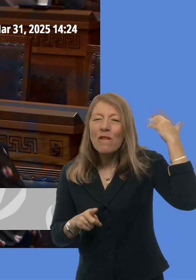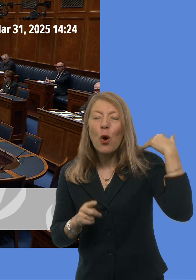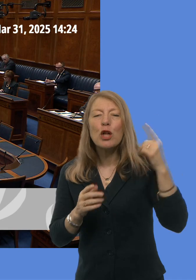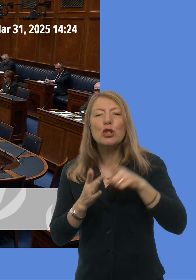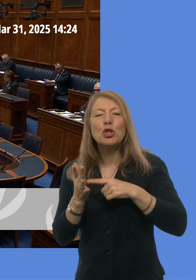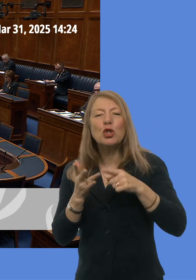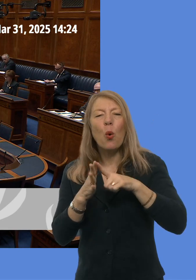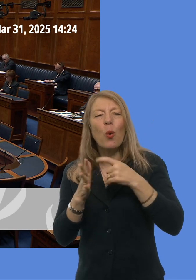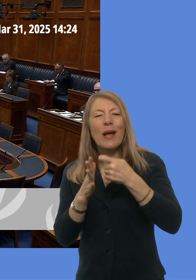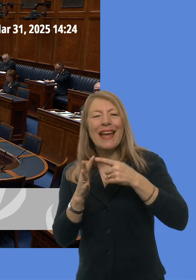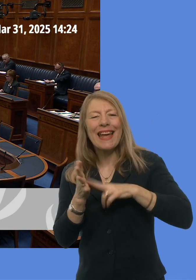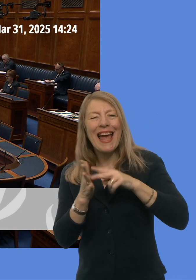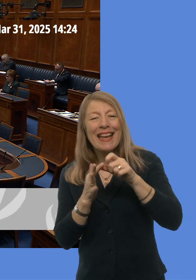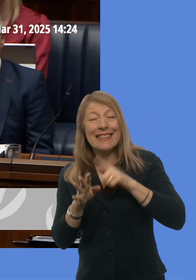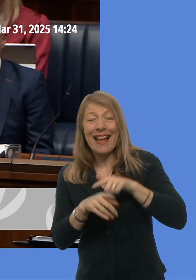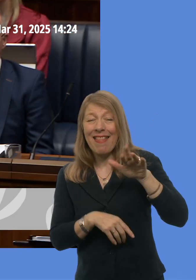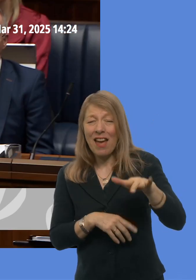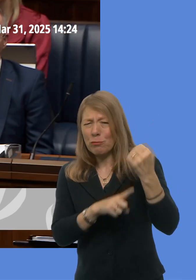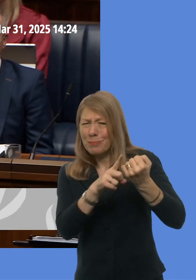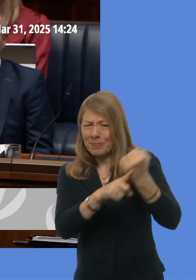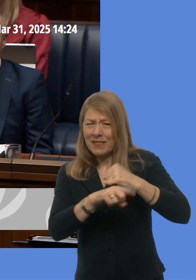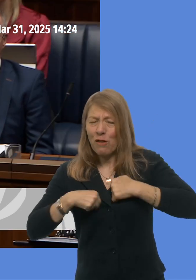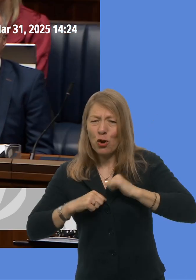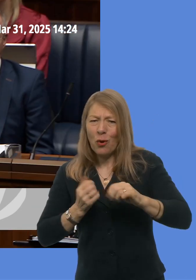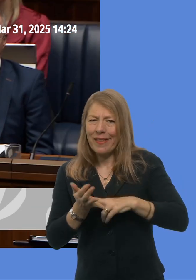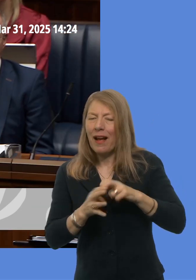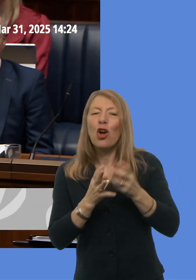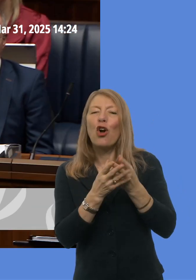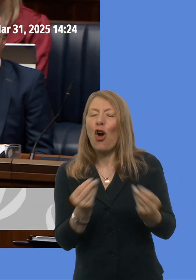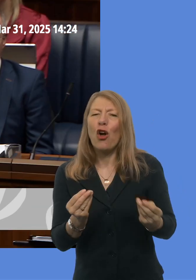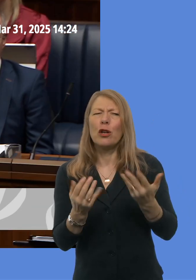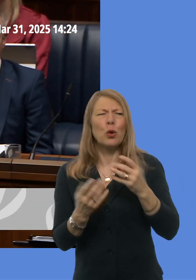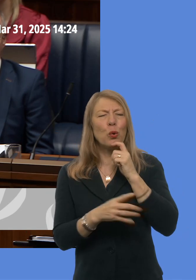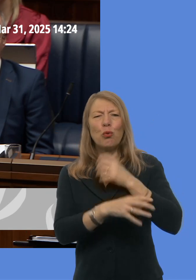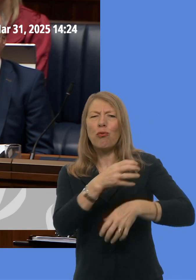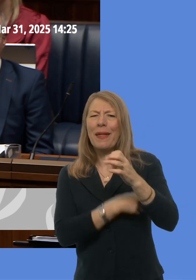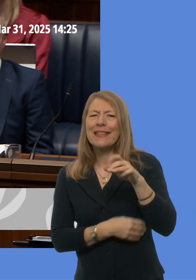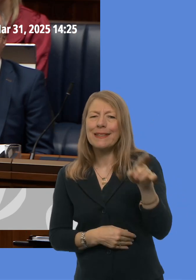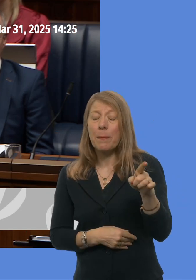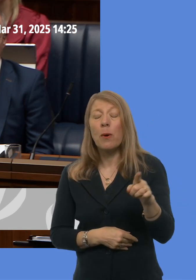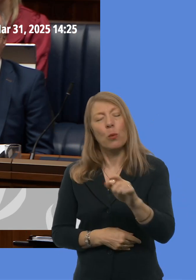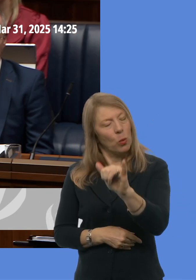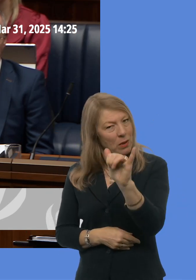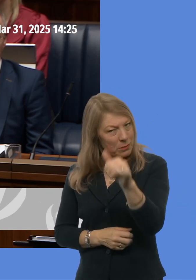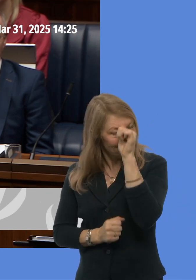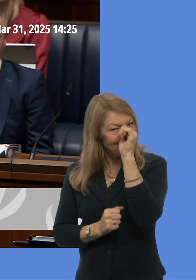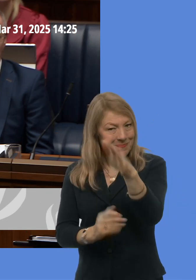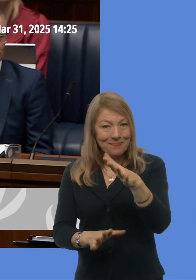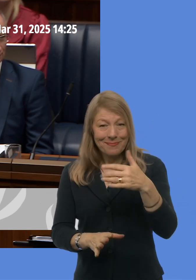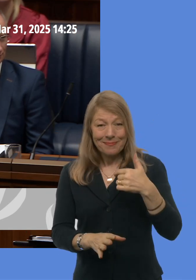I can assure the Member that I took the opportunity right throughout the week to raise this issue to everyone who would listen, including